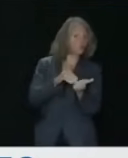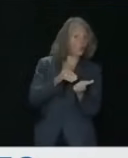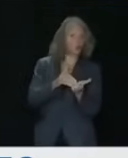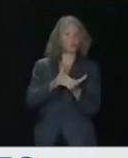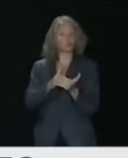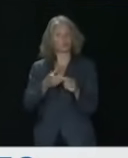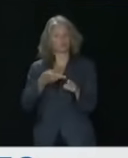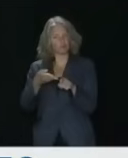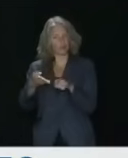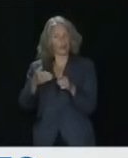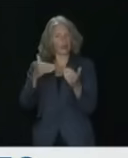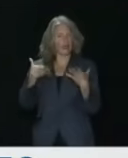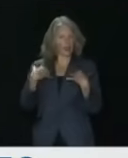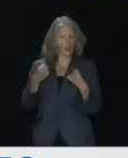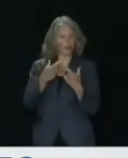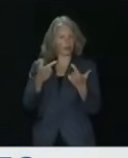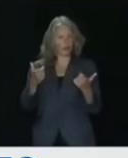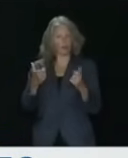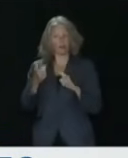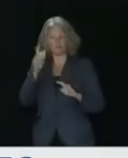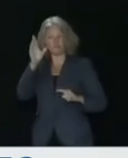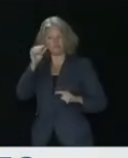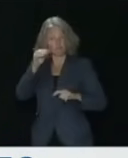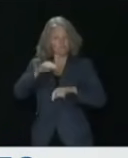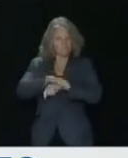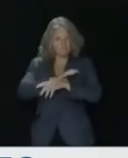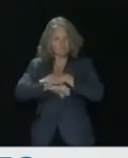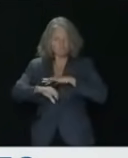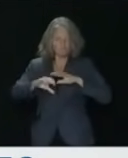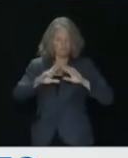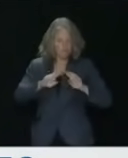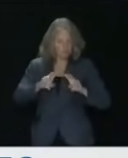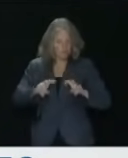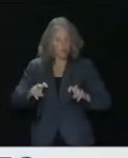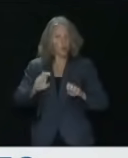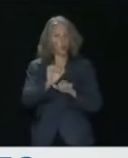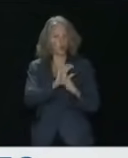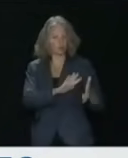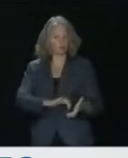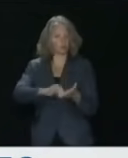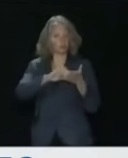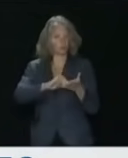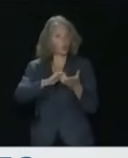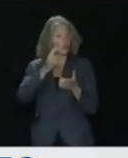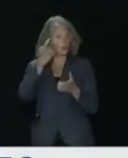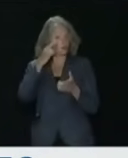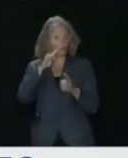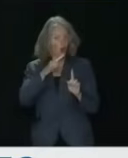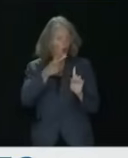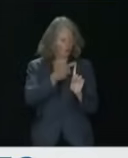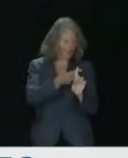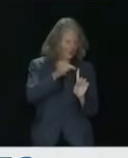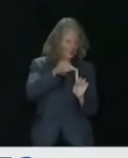HEALTH MEDICAL AND RESEARCH